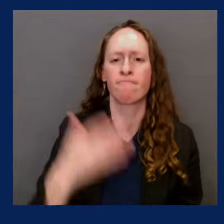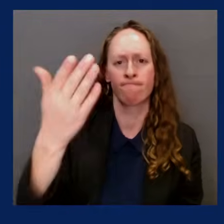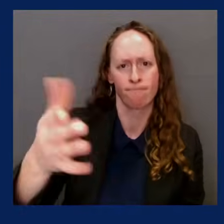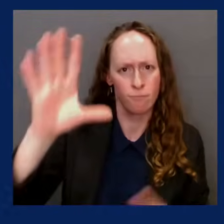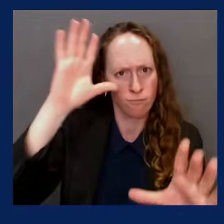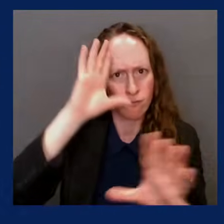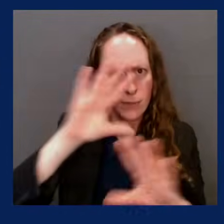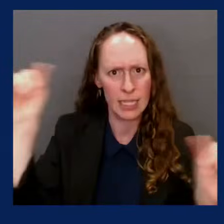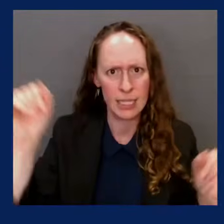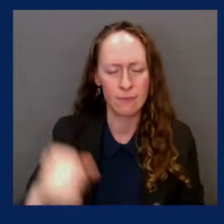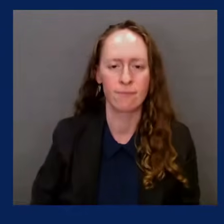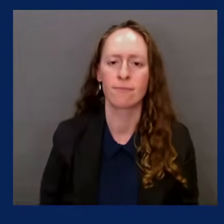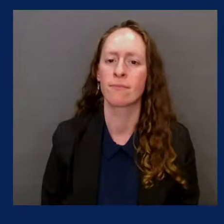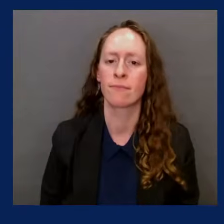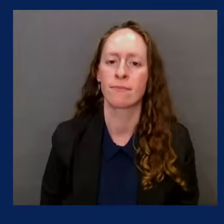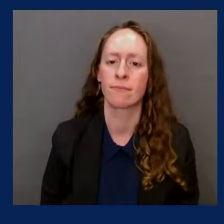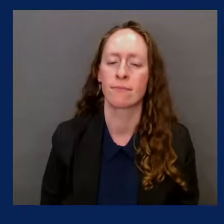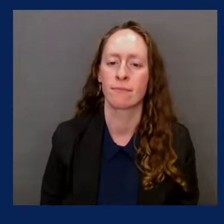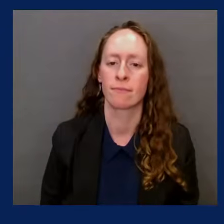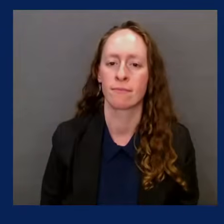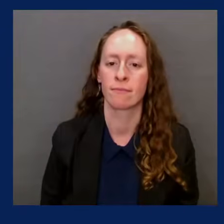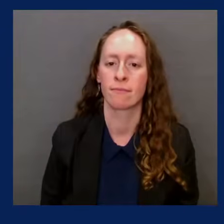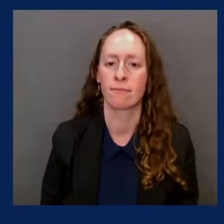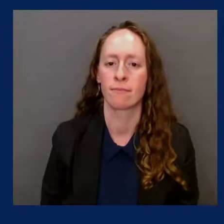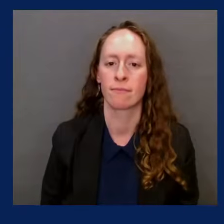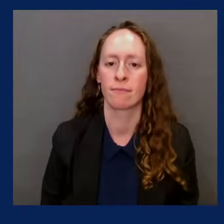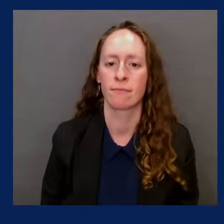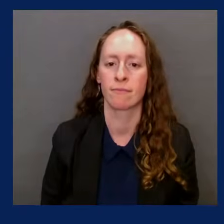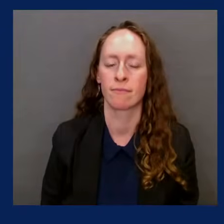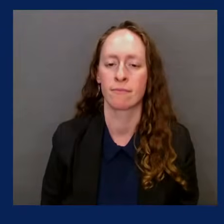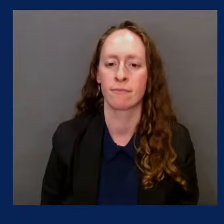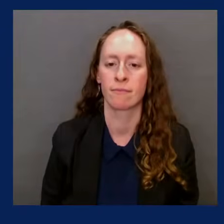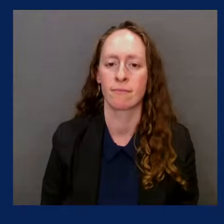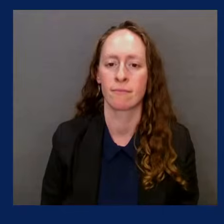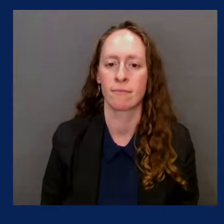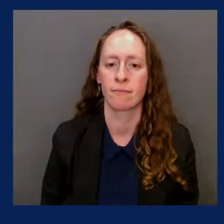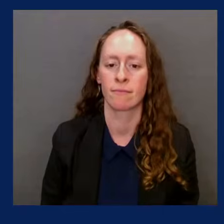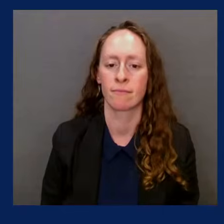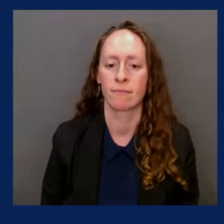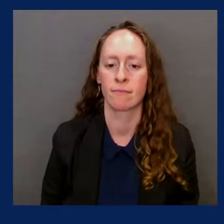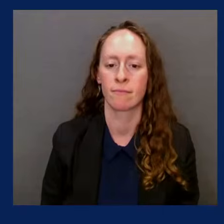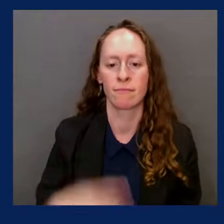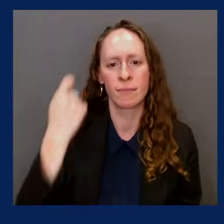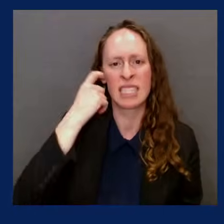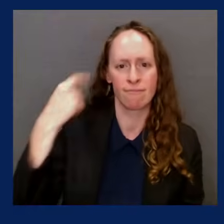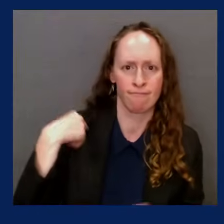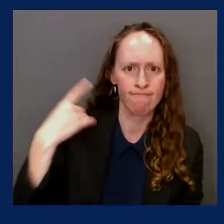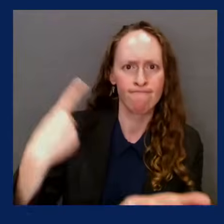next Saturday to meet the Chinese President and Premier. Your administration has raised deep concerns